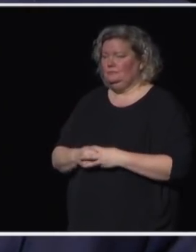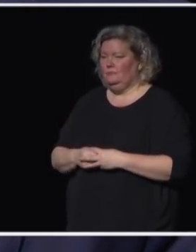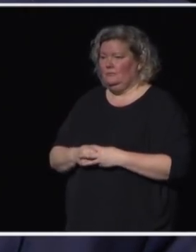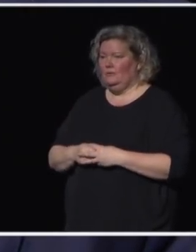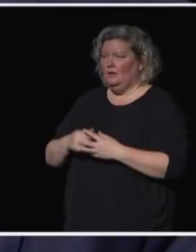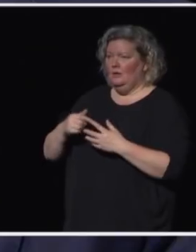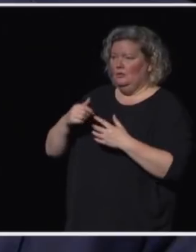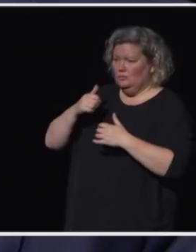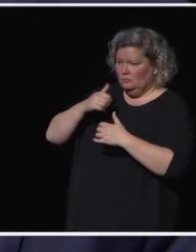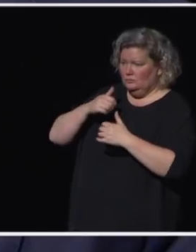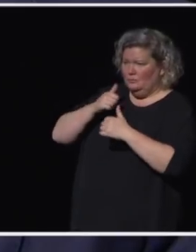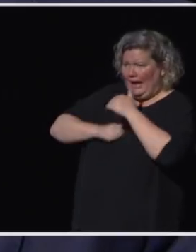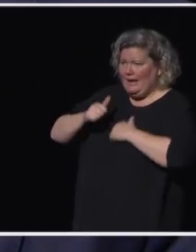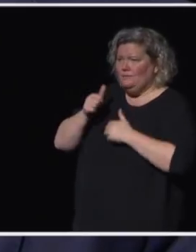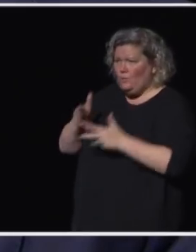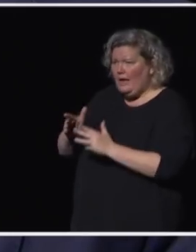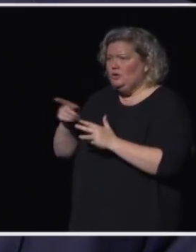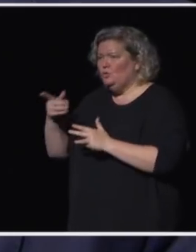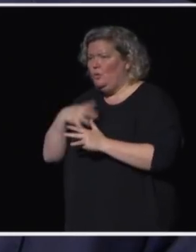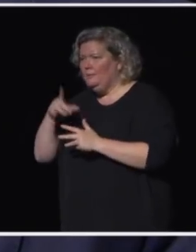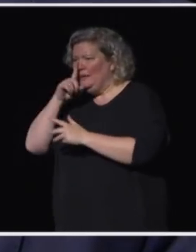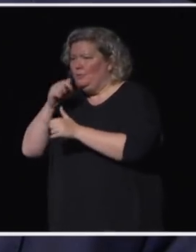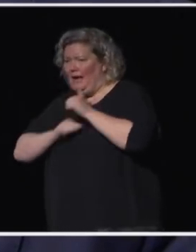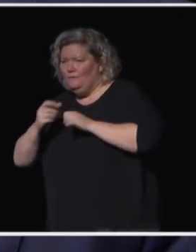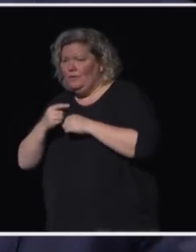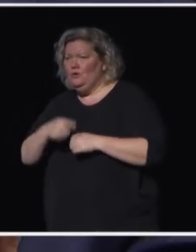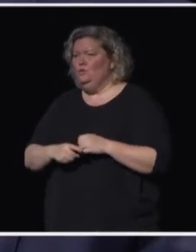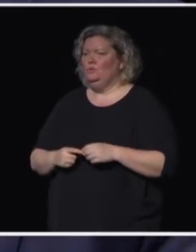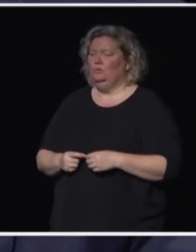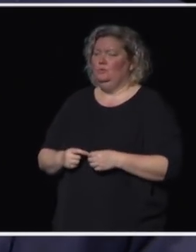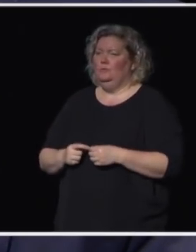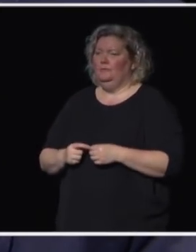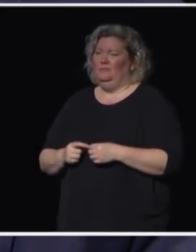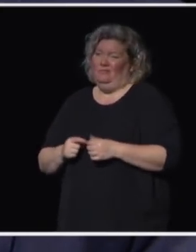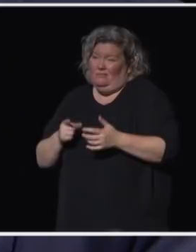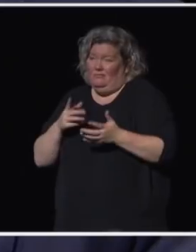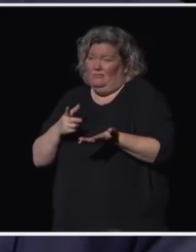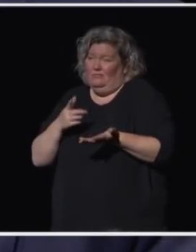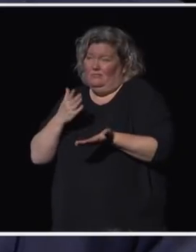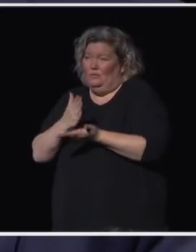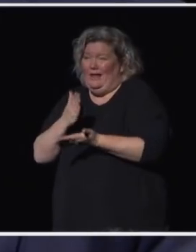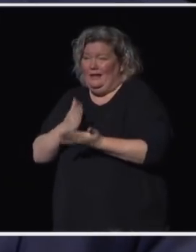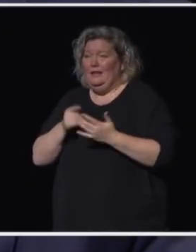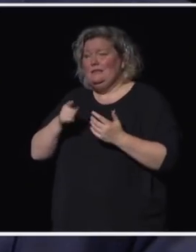Treat people as such. That was just sort of constant, basic sort of parenting.